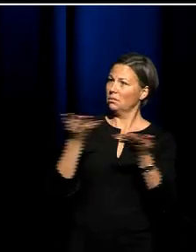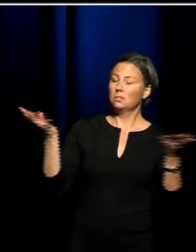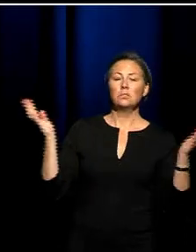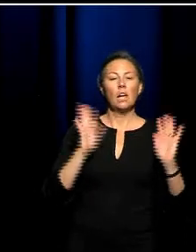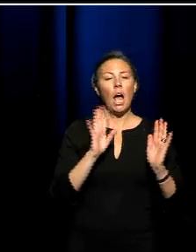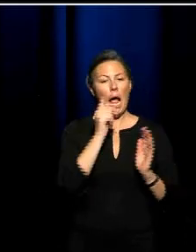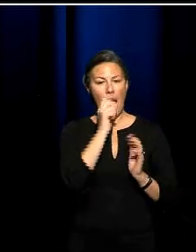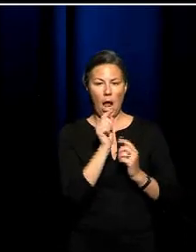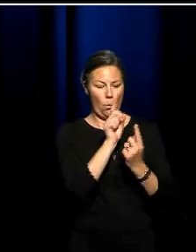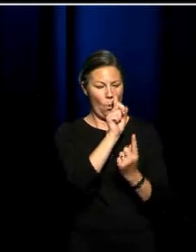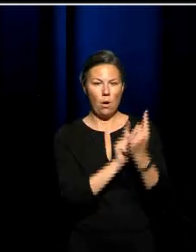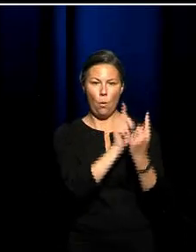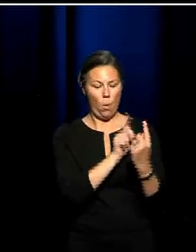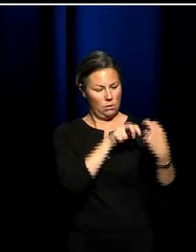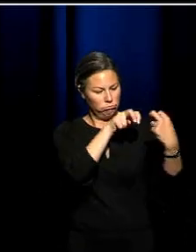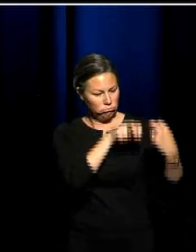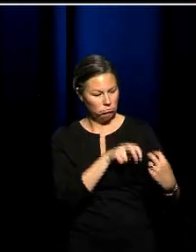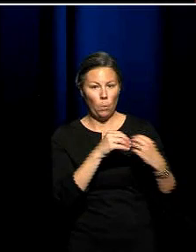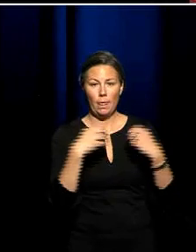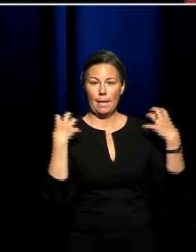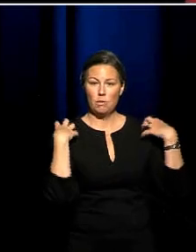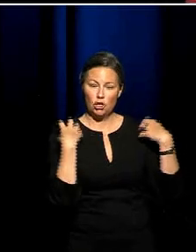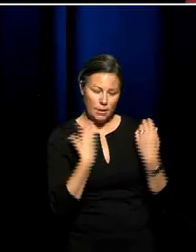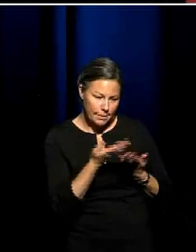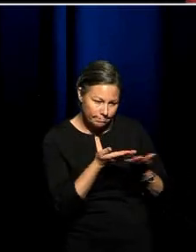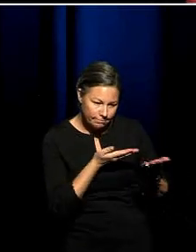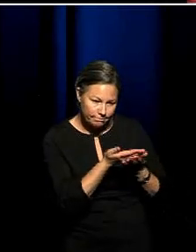overriding consideration in the exercise of power to authorise Commissioners to